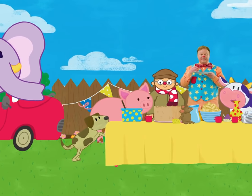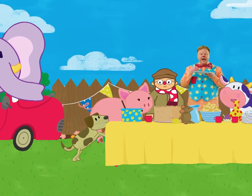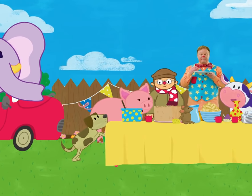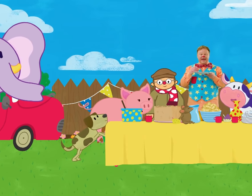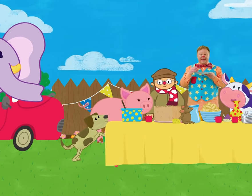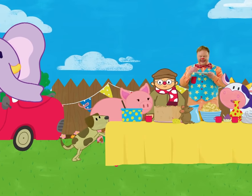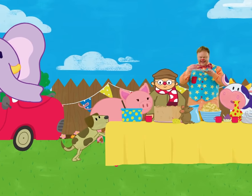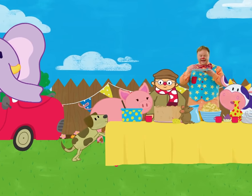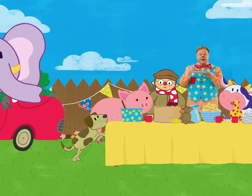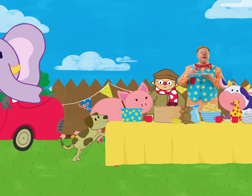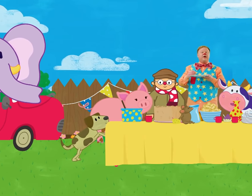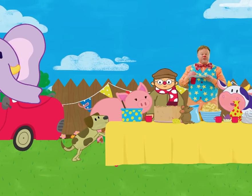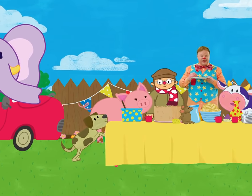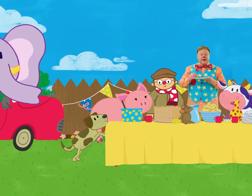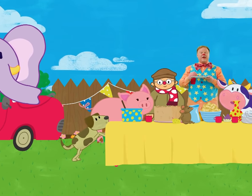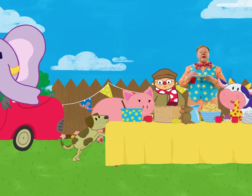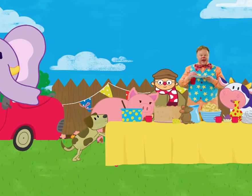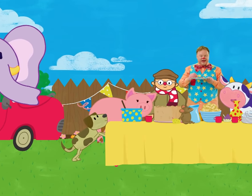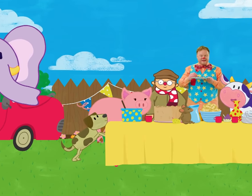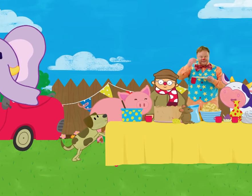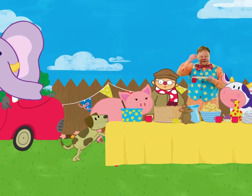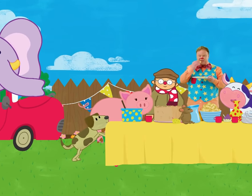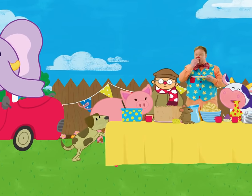yummy the end